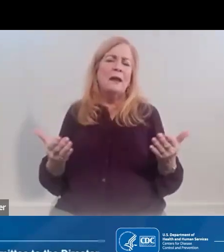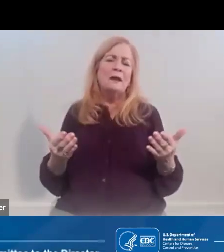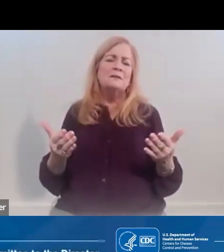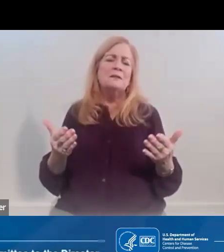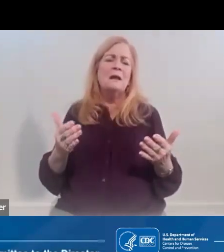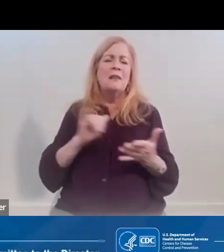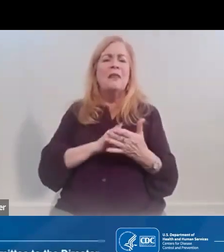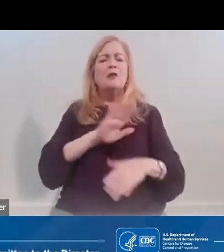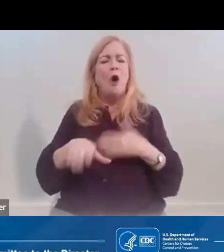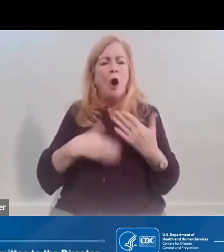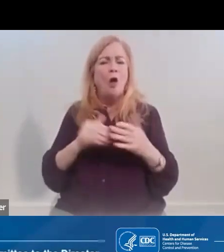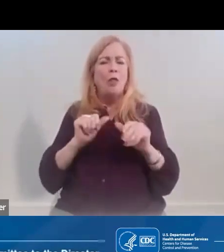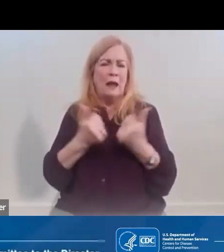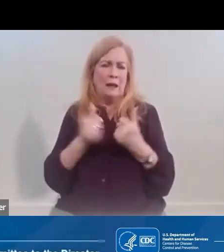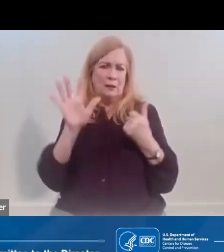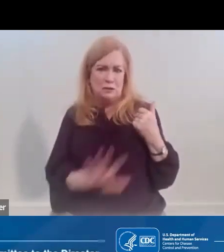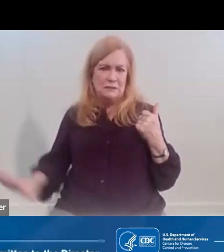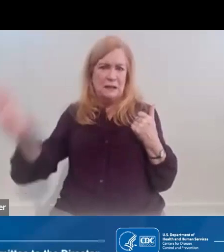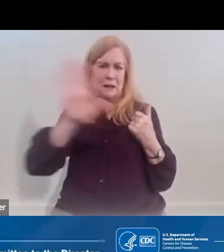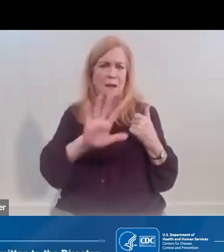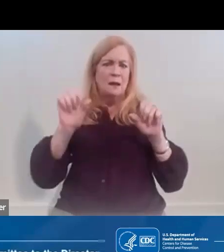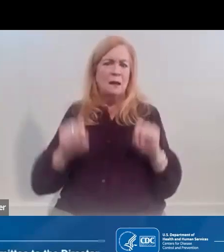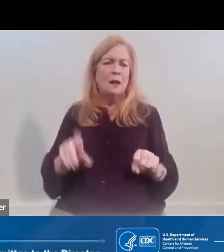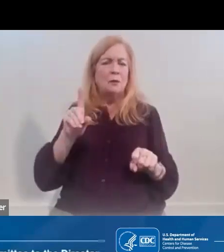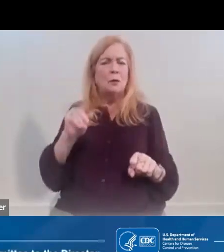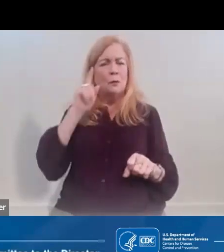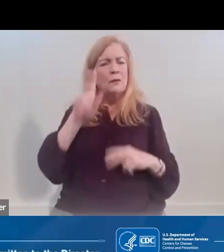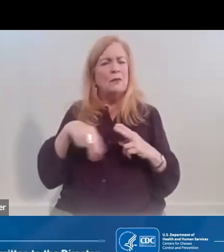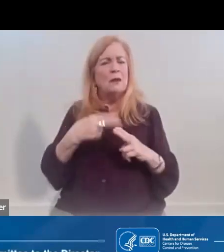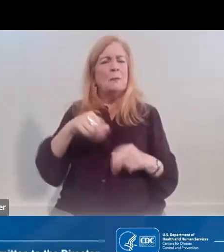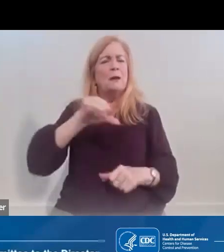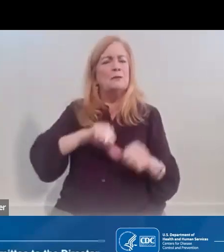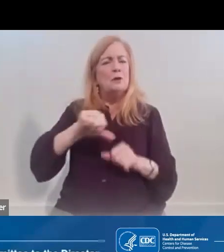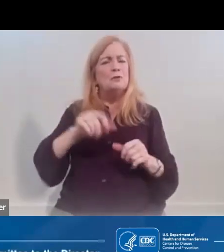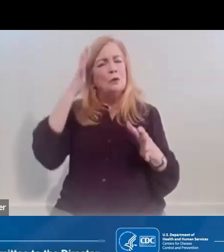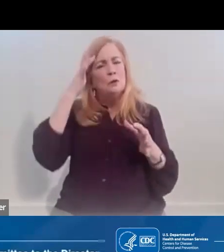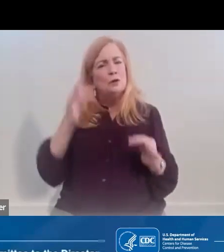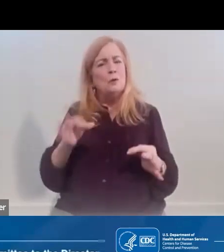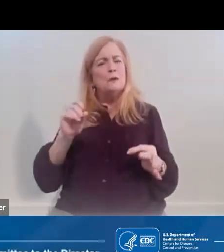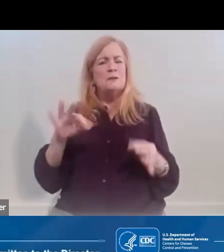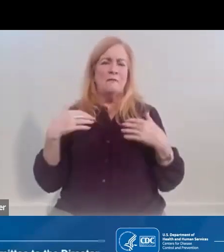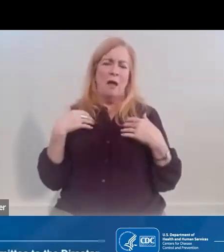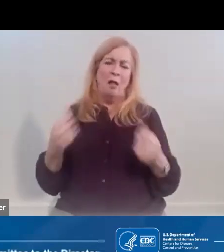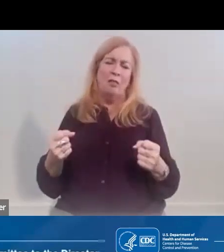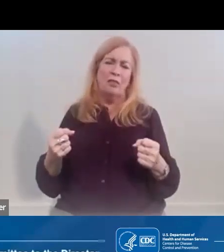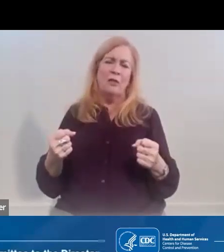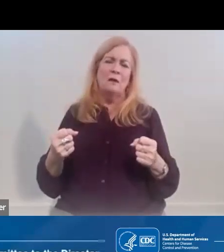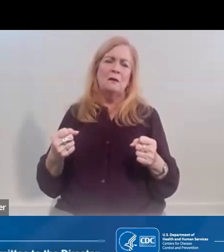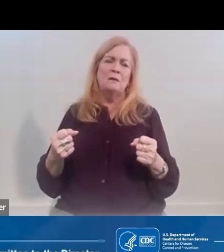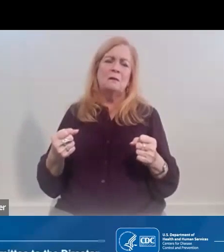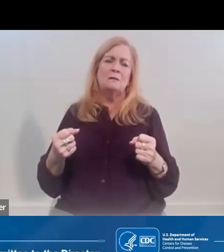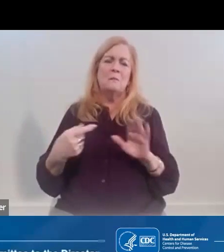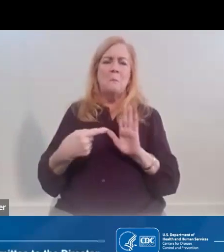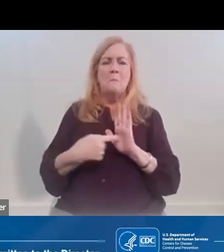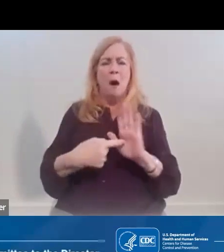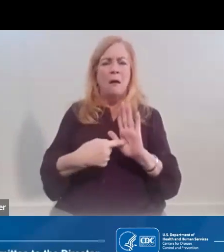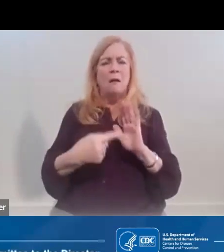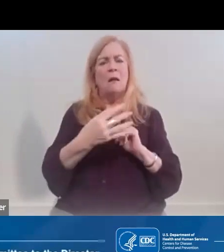about real kind of social determinants of health sort of model, and is that happening?